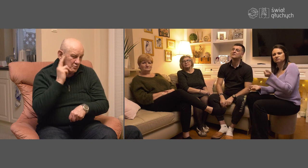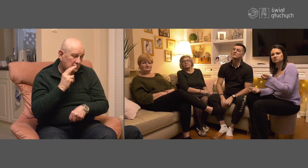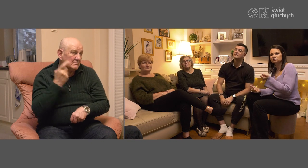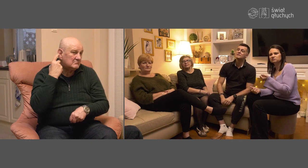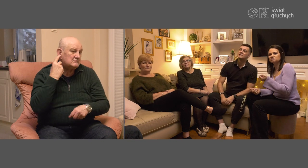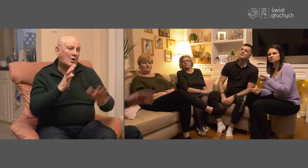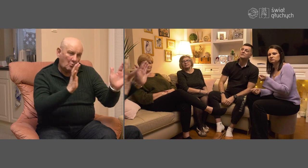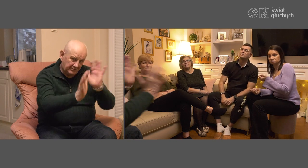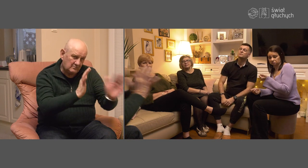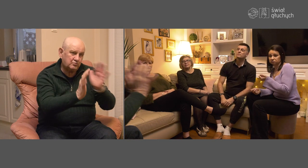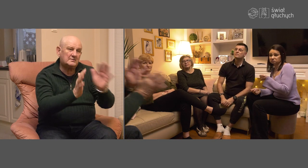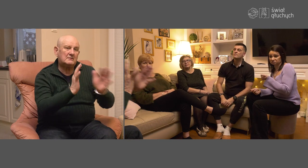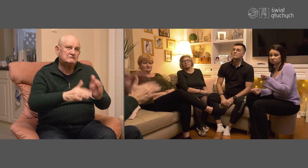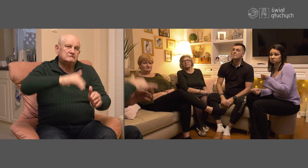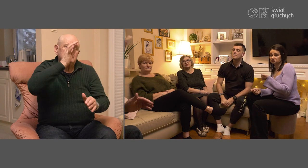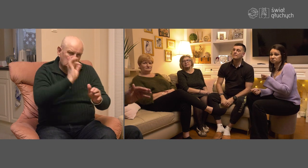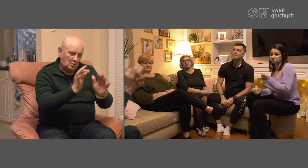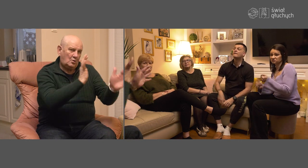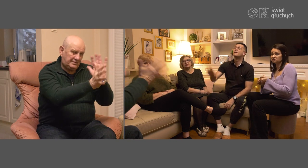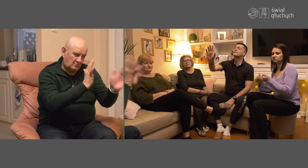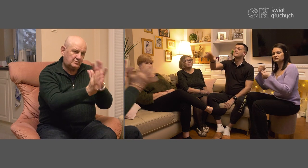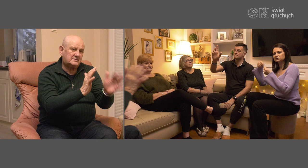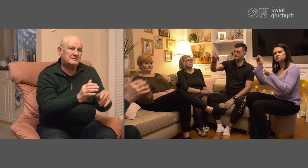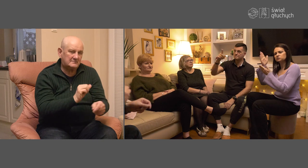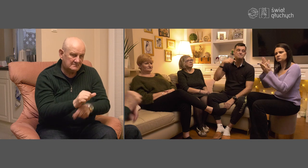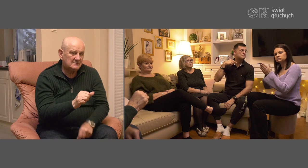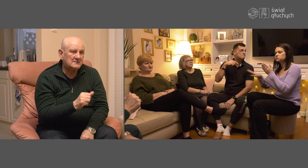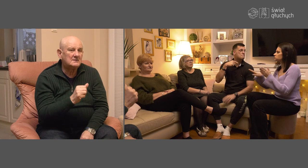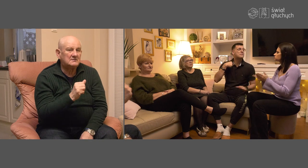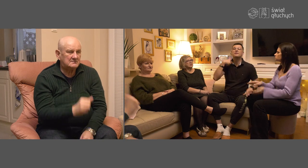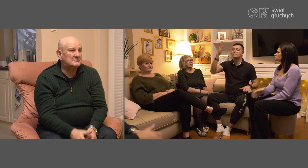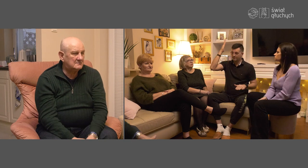[Tadeusz]: There are friends of deaf parents, they have a hearing child and they take care of each other all the time.